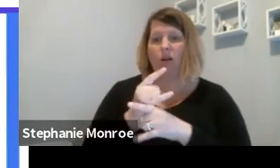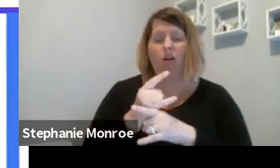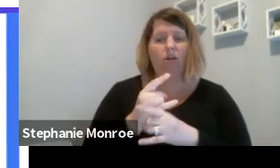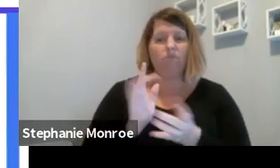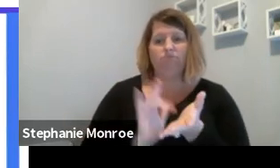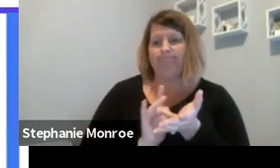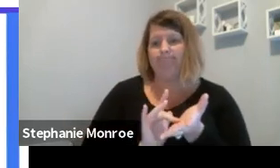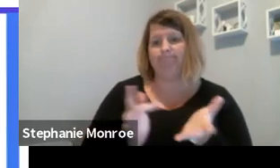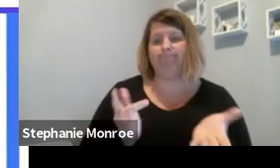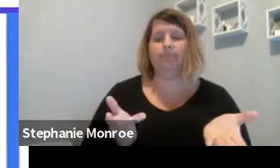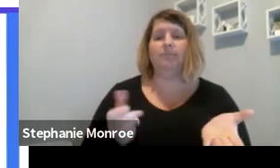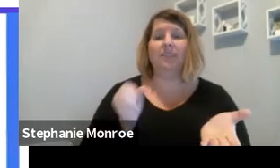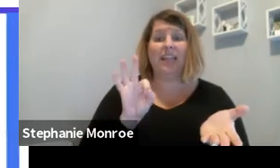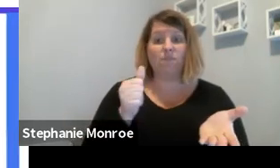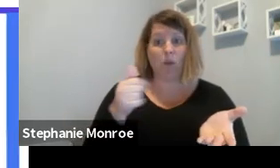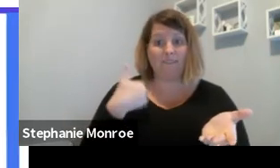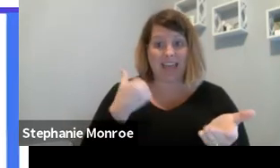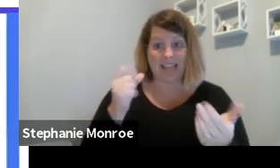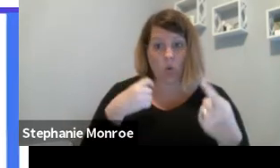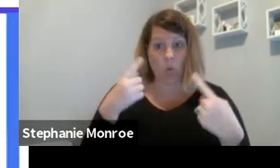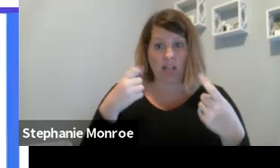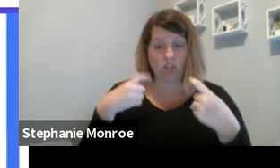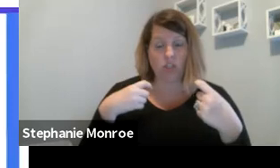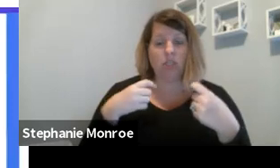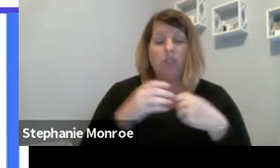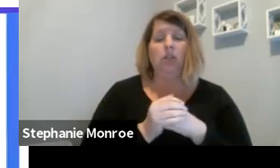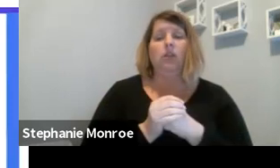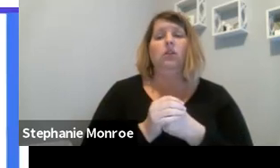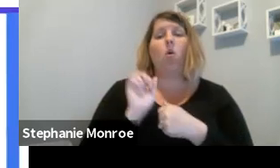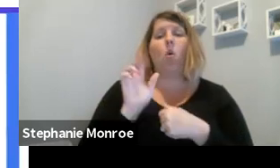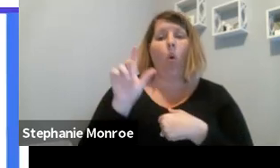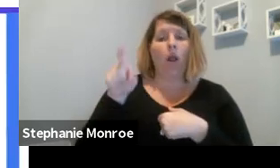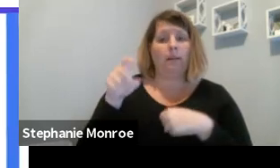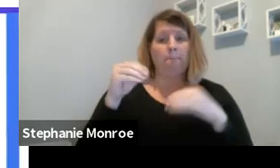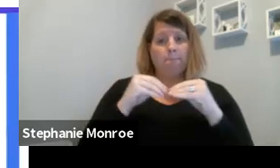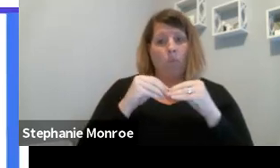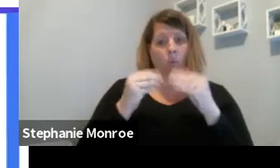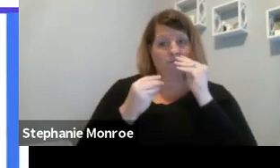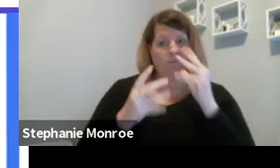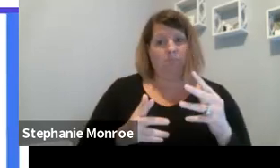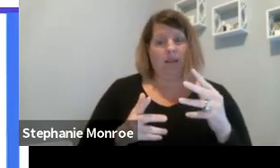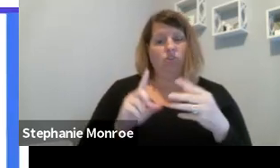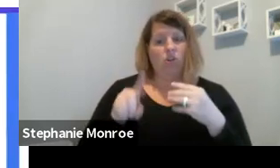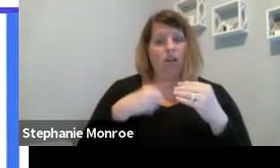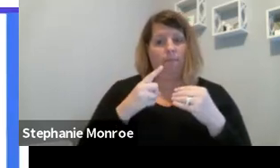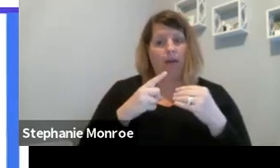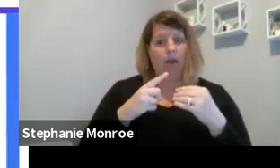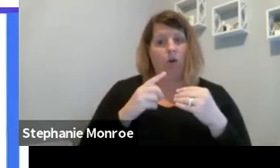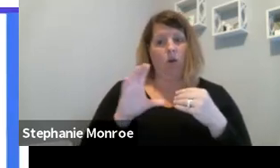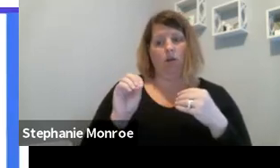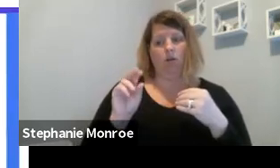If you have any questions, or need more information about consent,